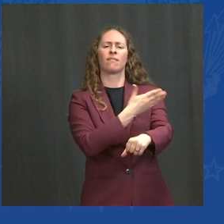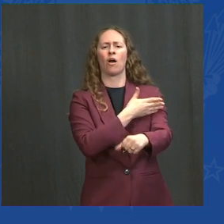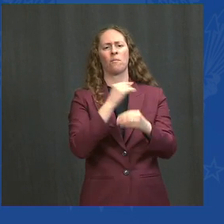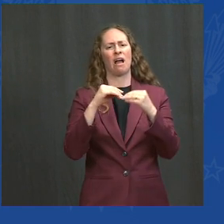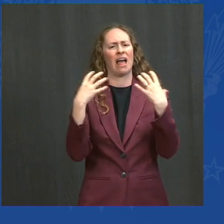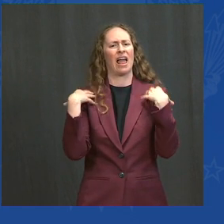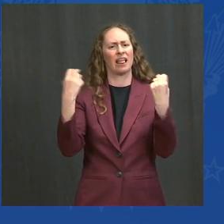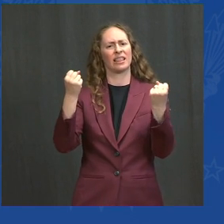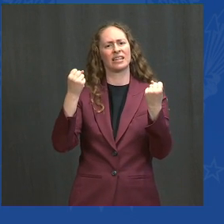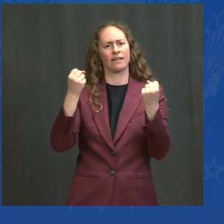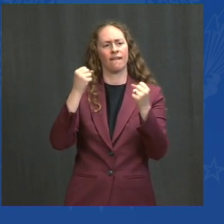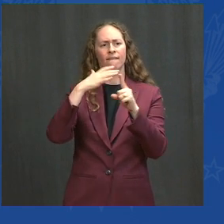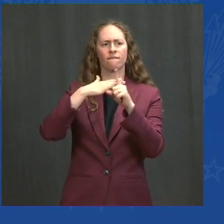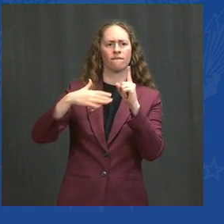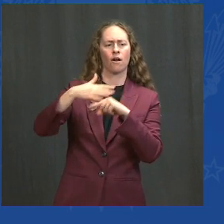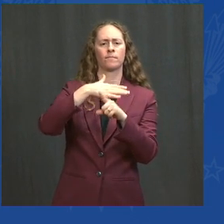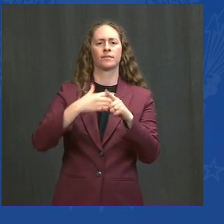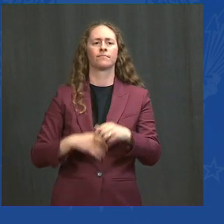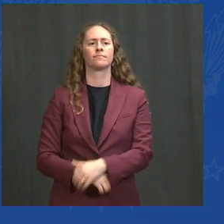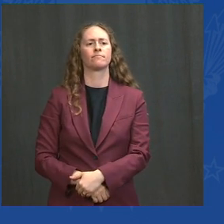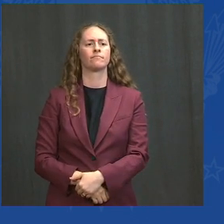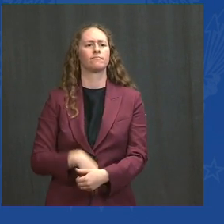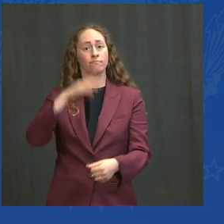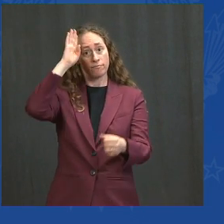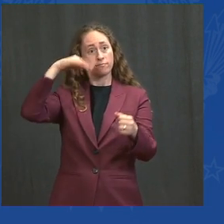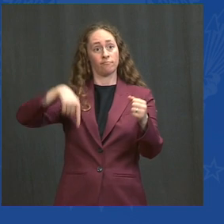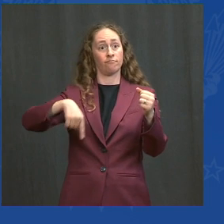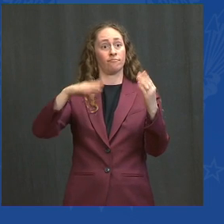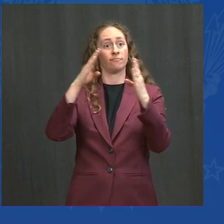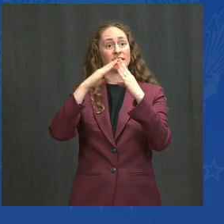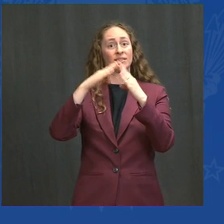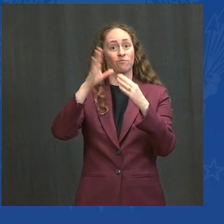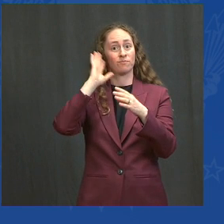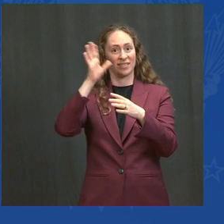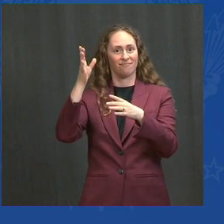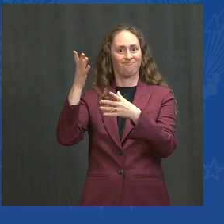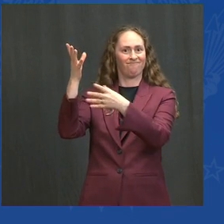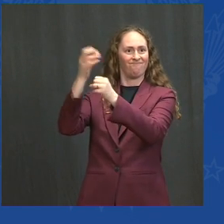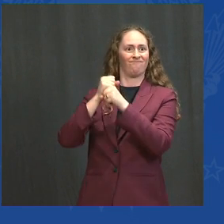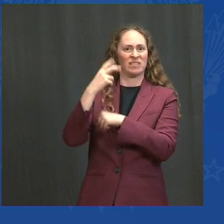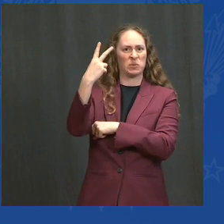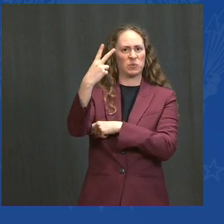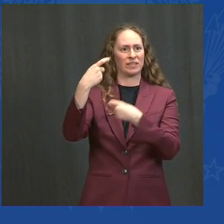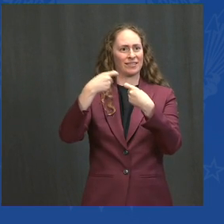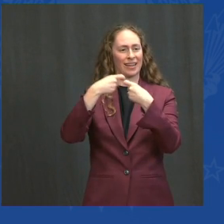is getting two electric transit buses this fall -- I think I saw them both. I was down in the Carolinas,